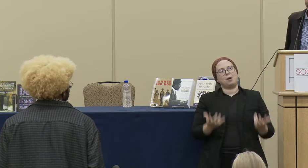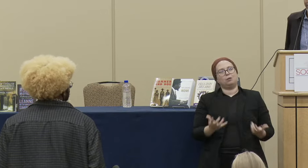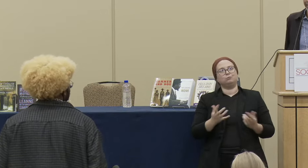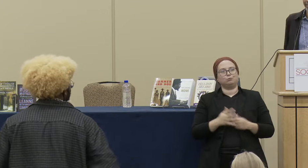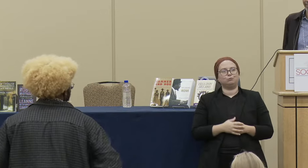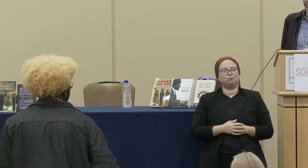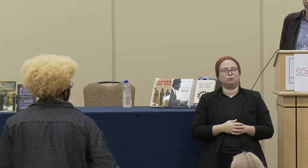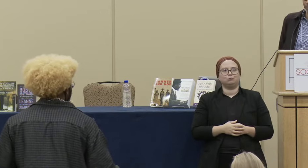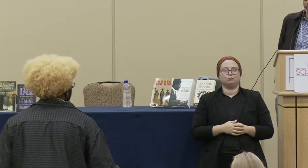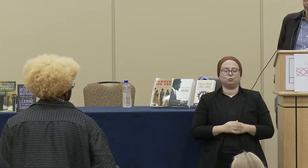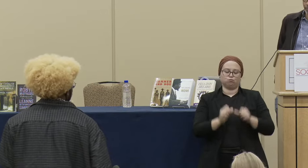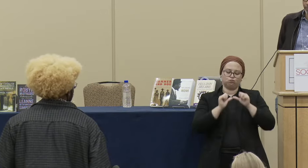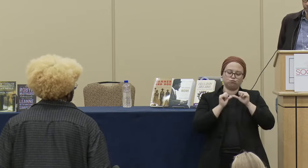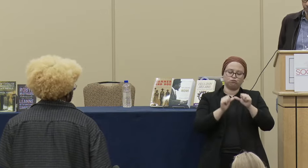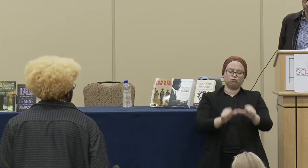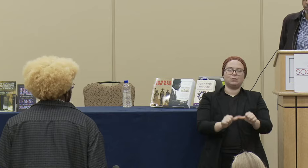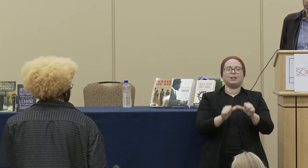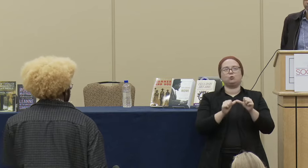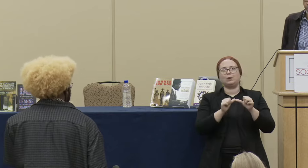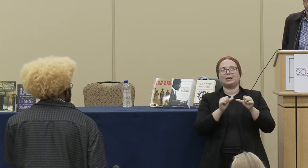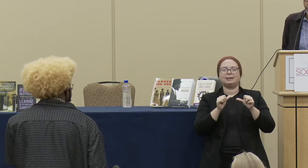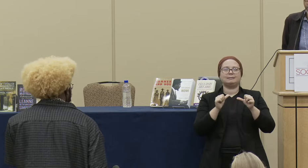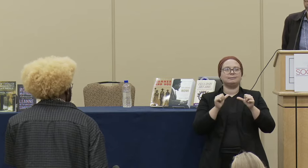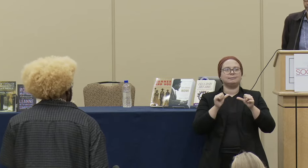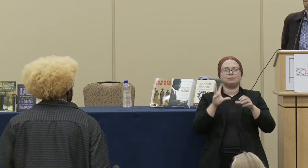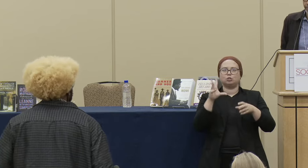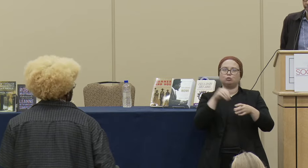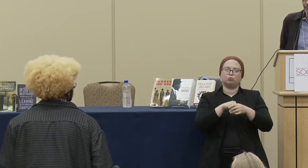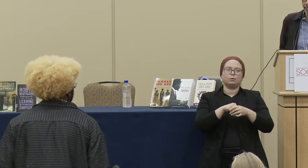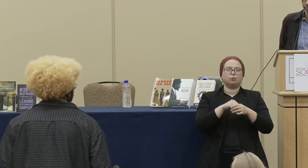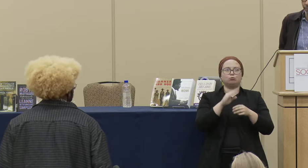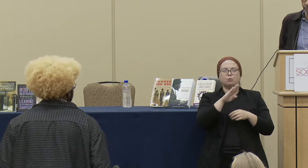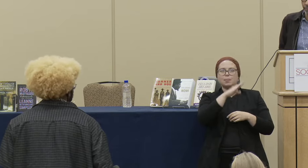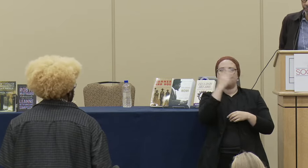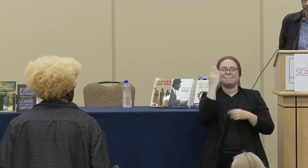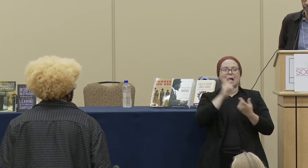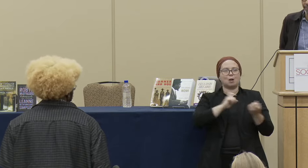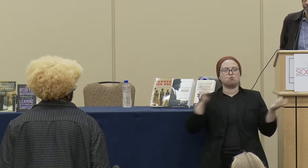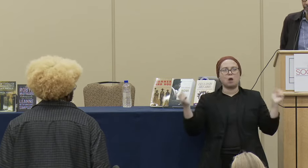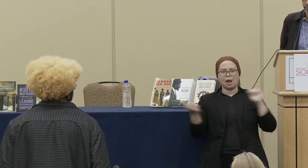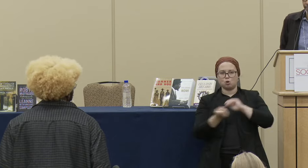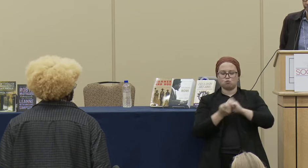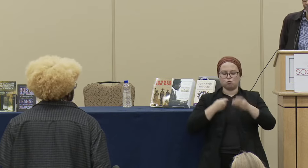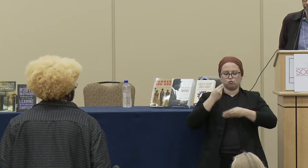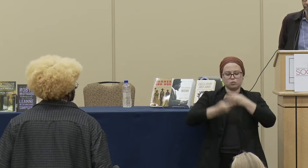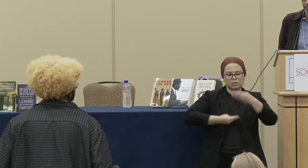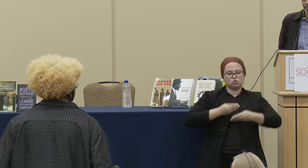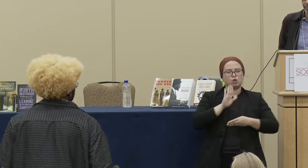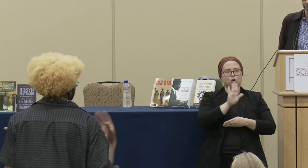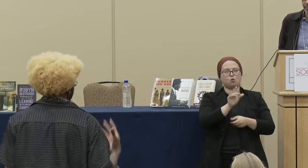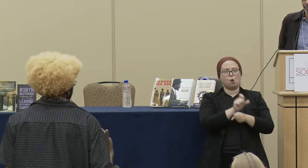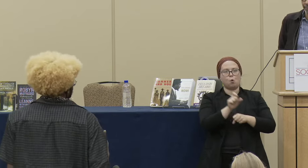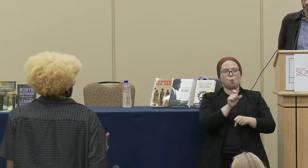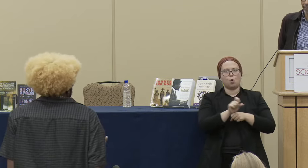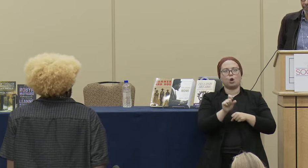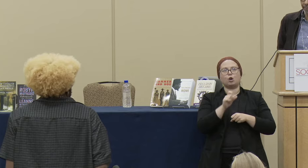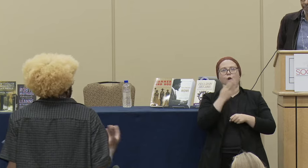much for just continuing to contribute to the Black radical